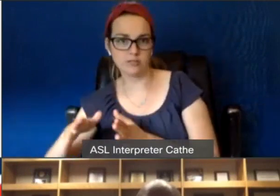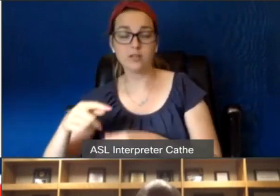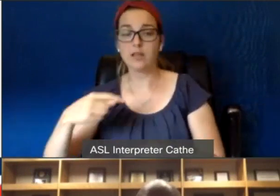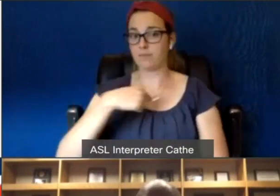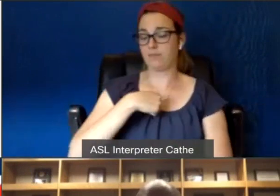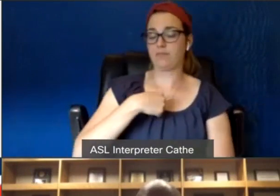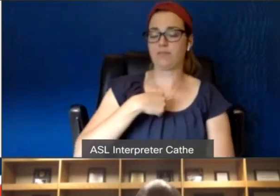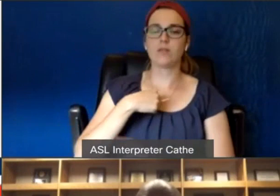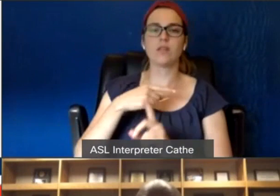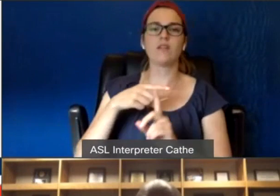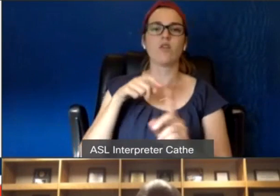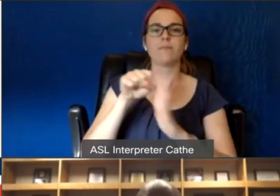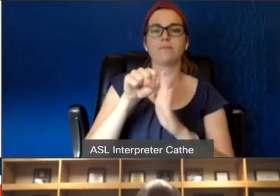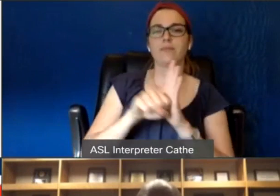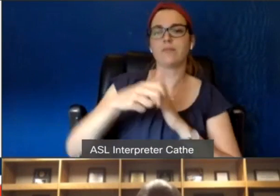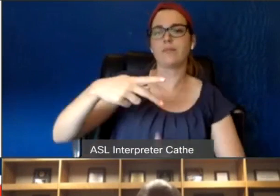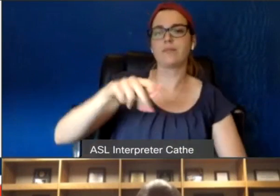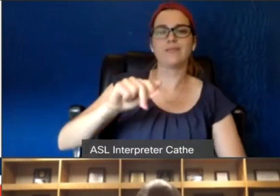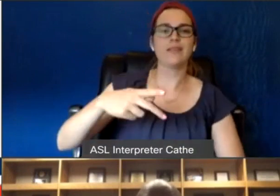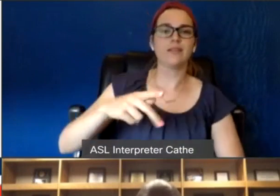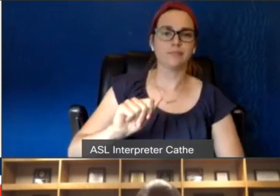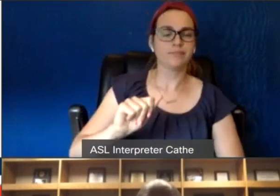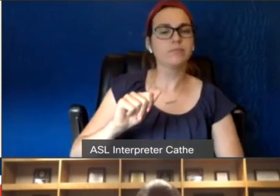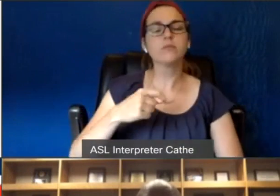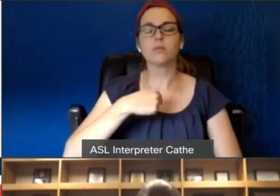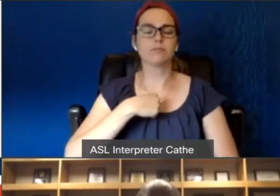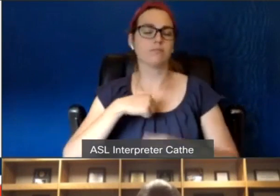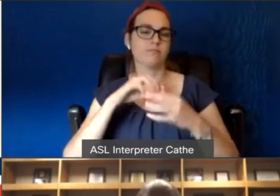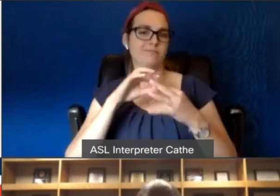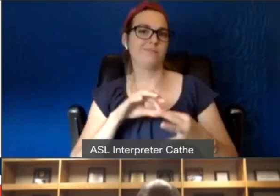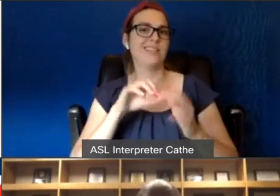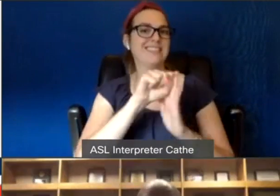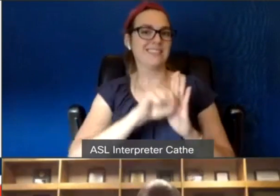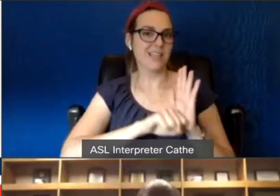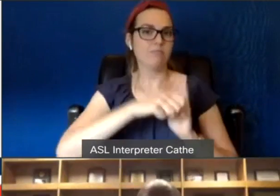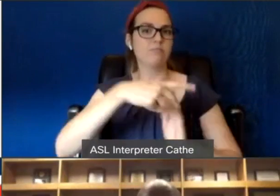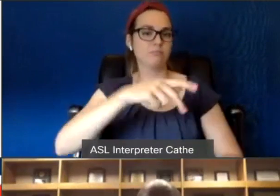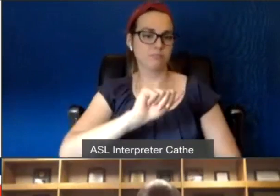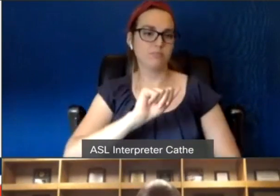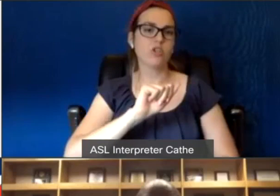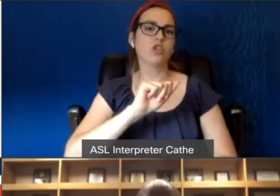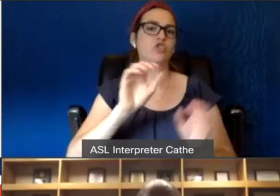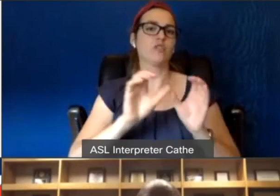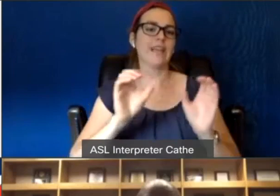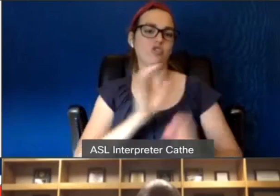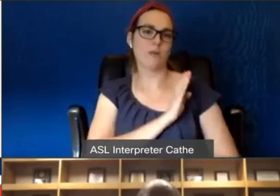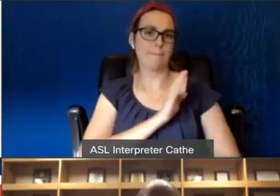on behalf of like the Pennsylvania Certification Board which is a nonprofit that gives out the credentials